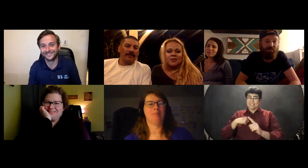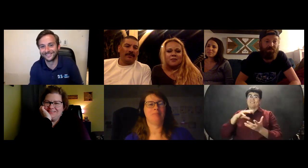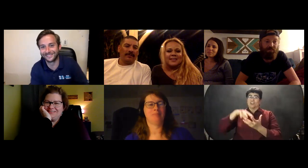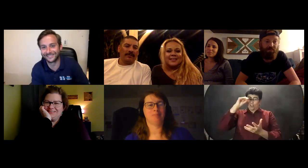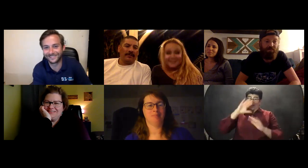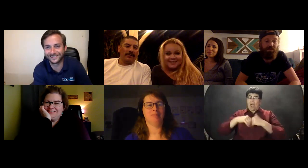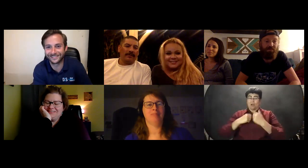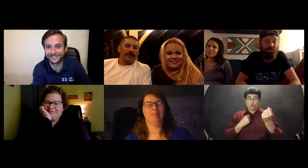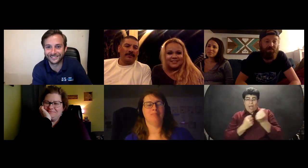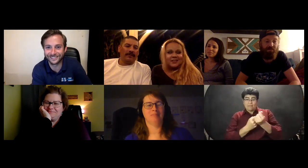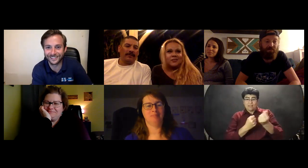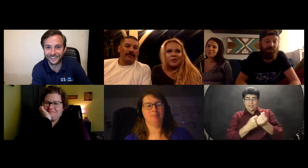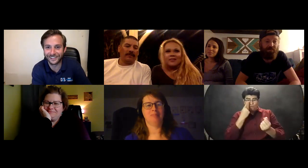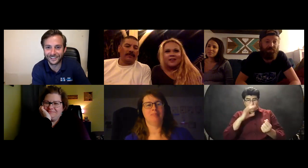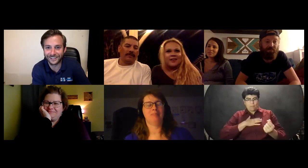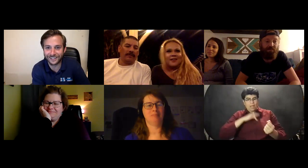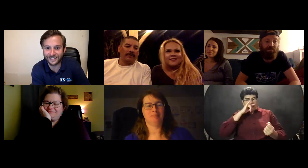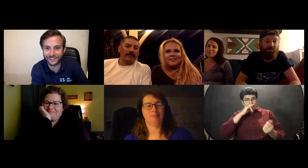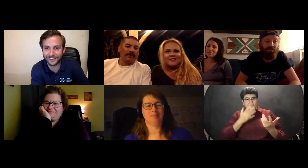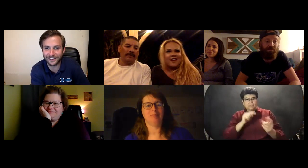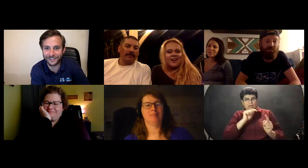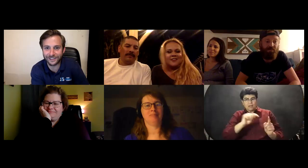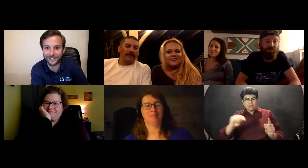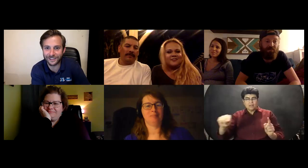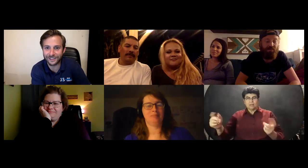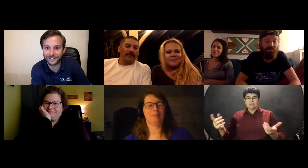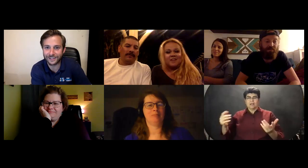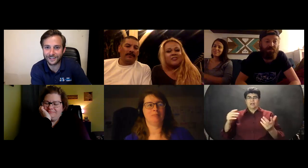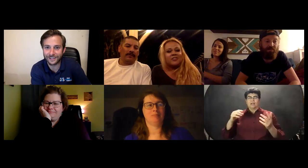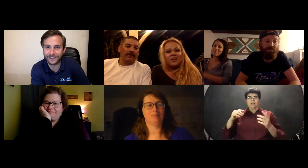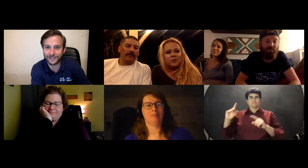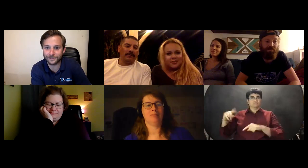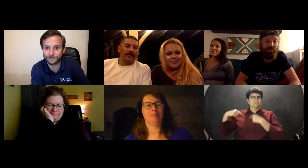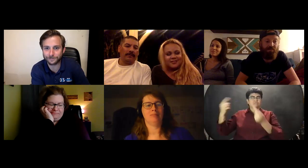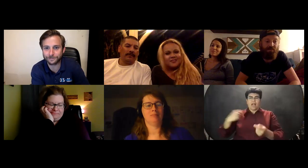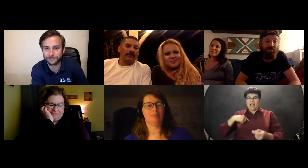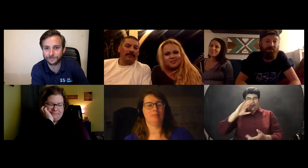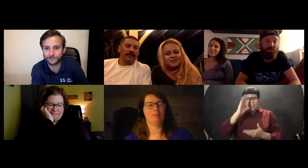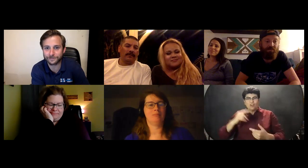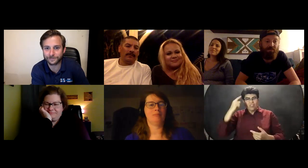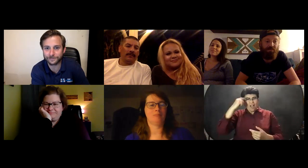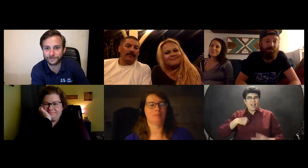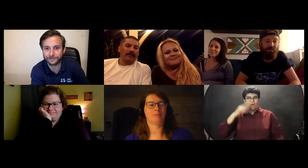my kids in a way that i never thought i would